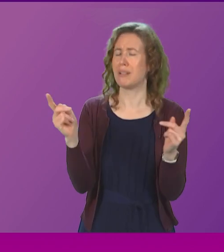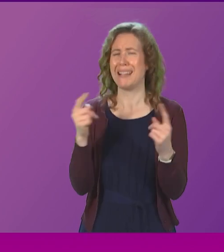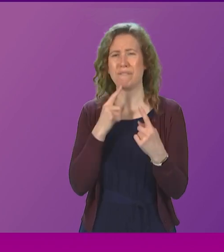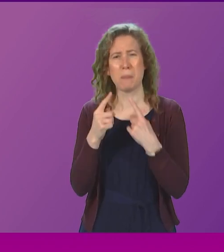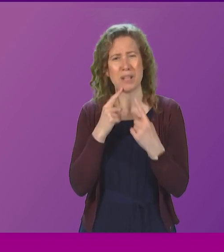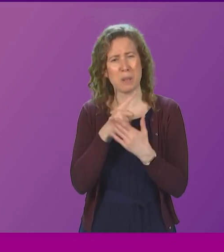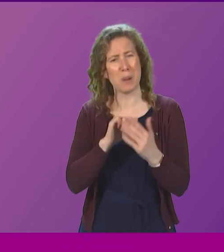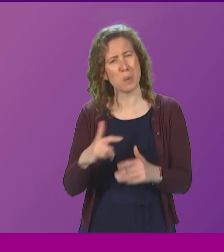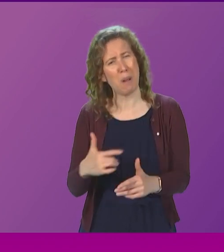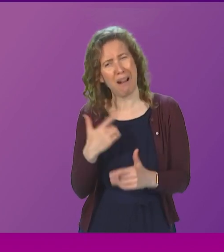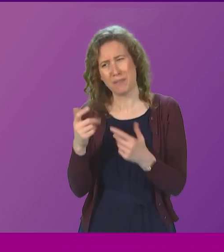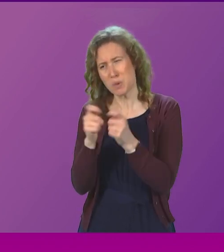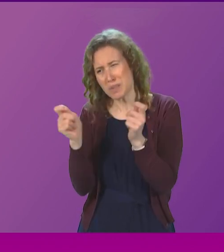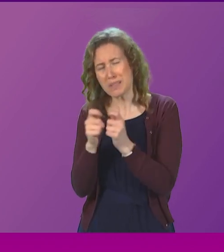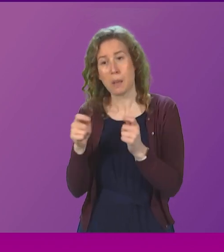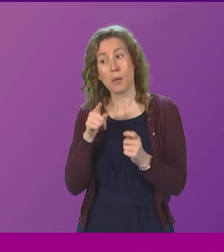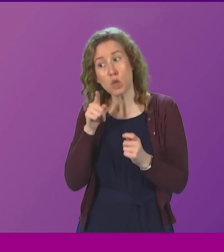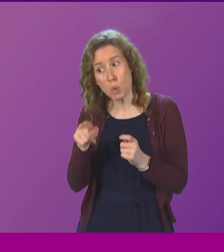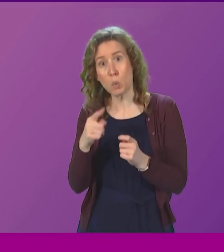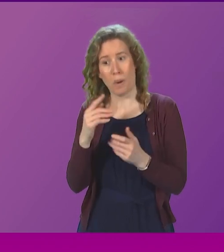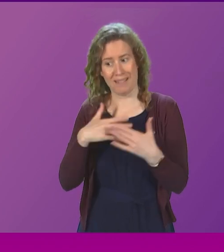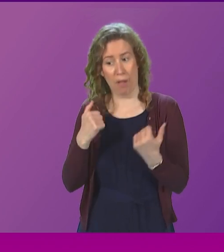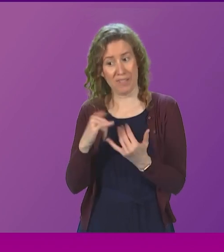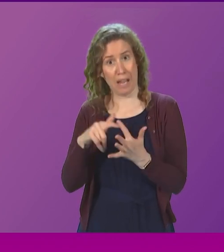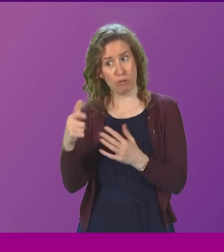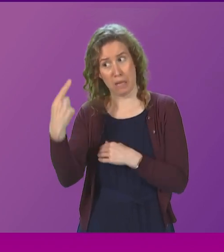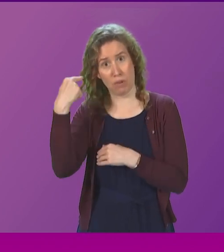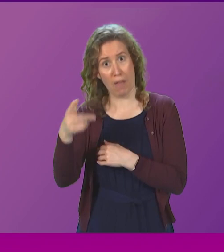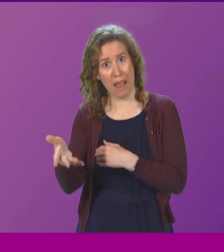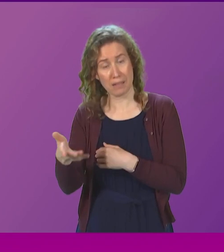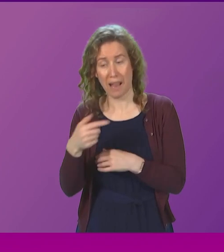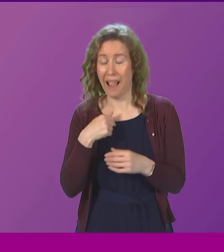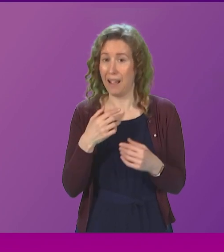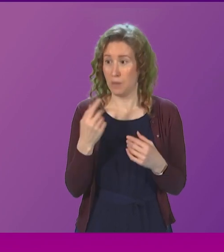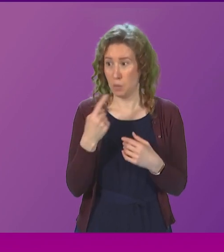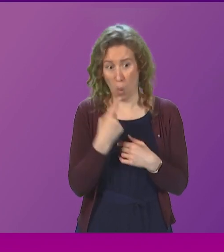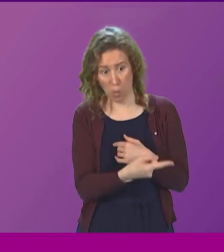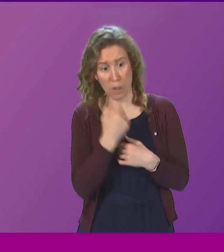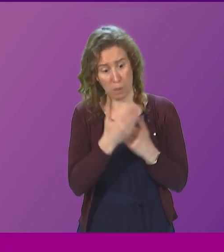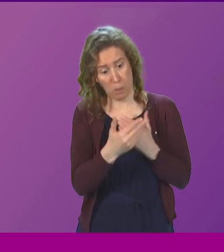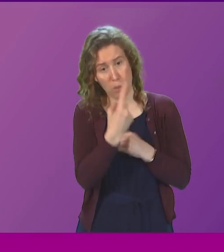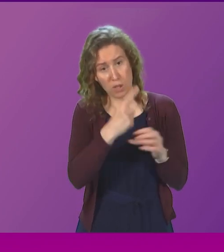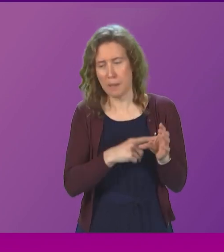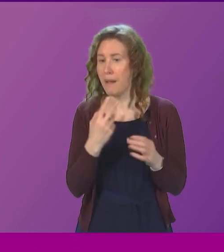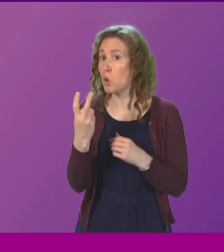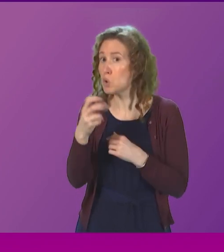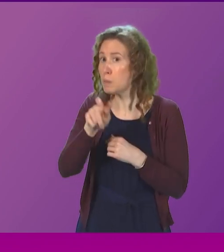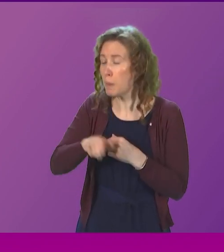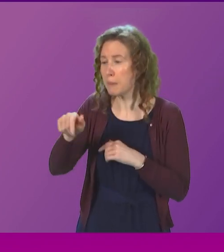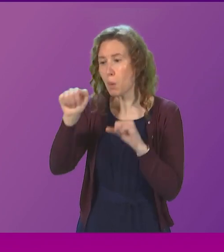Those were Humza Yousaf’s guarantees. I now have two further cases of women in Tayside who have been waiting years and years for